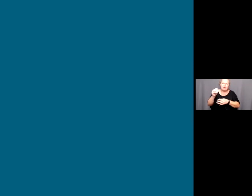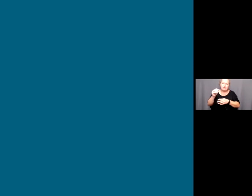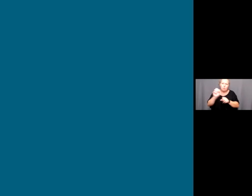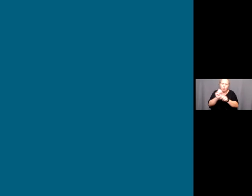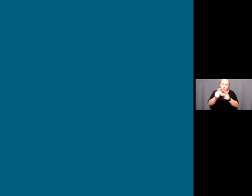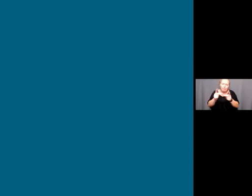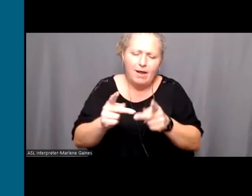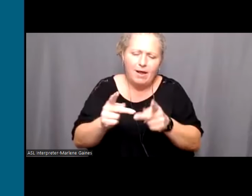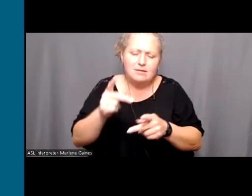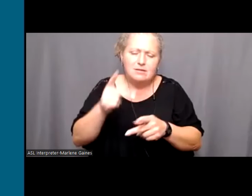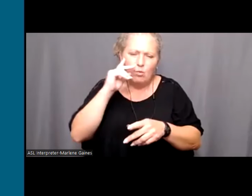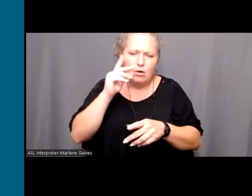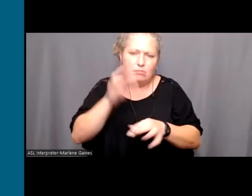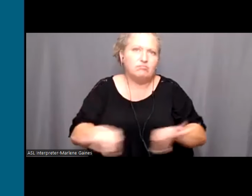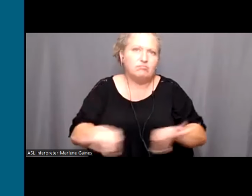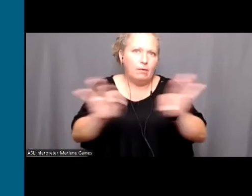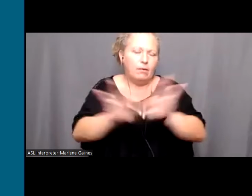That would be very valuable leadership.